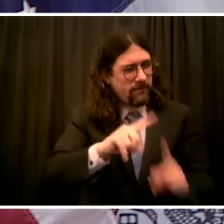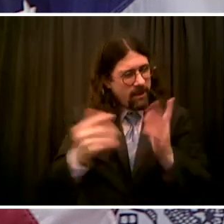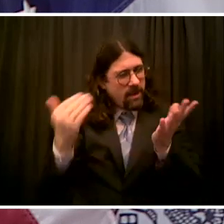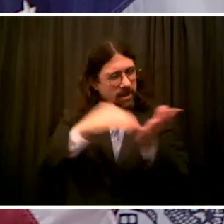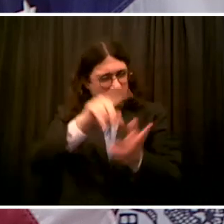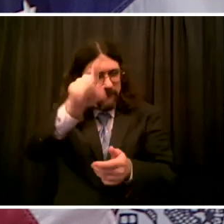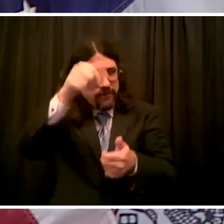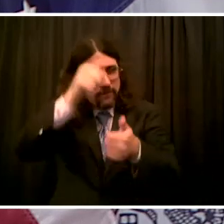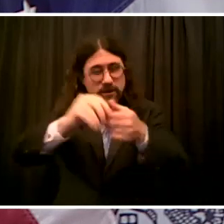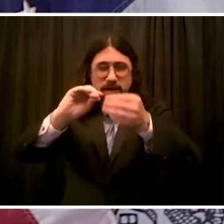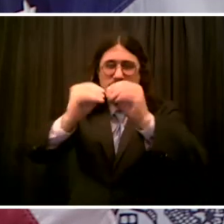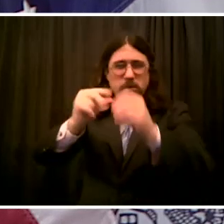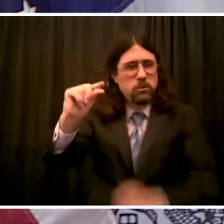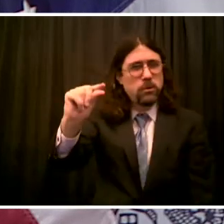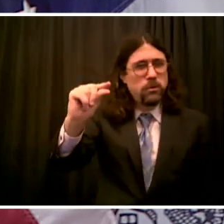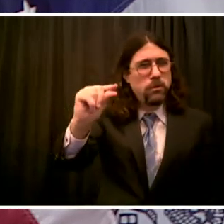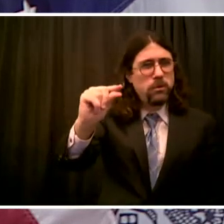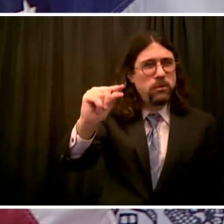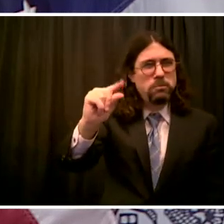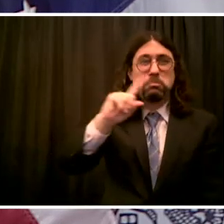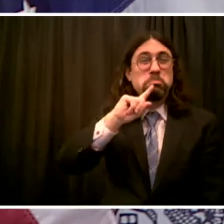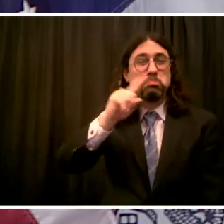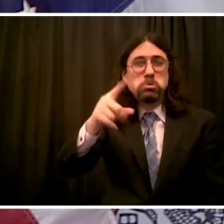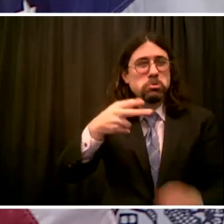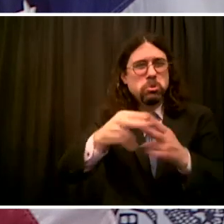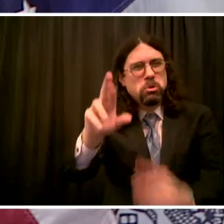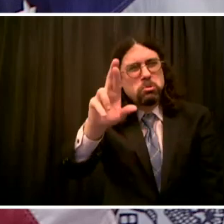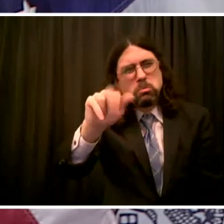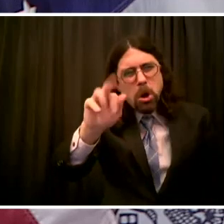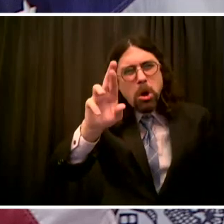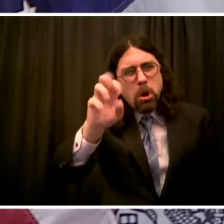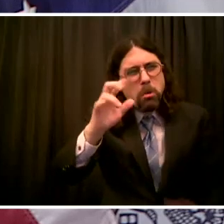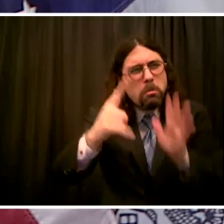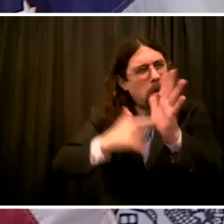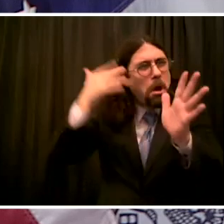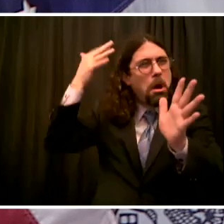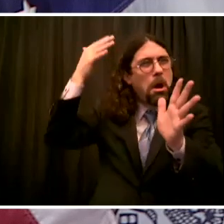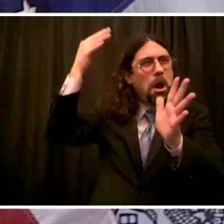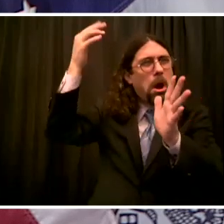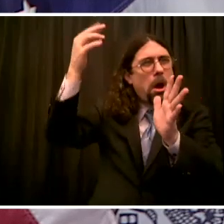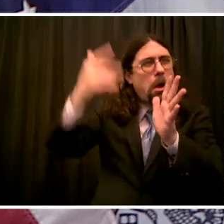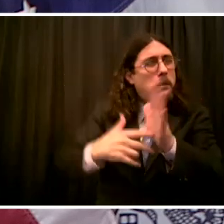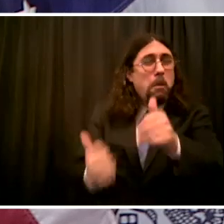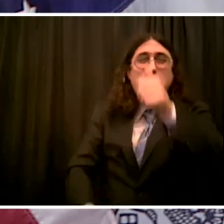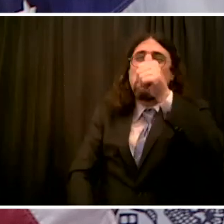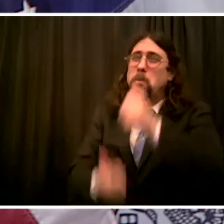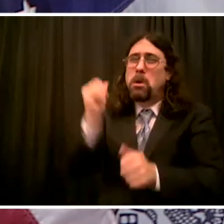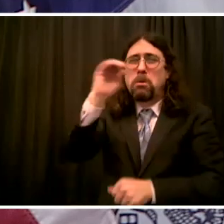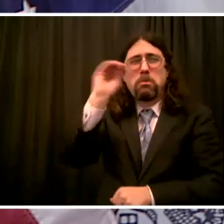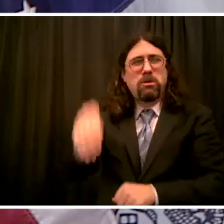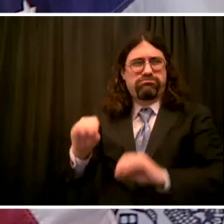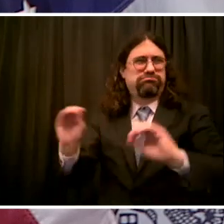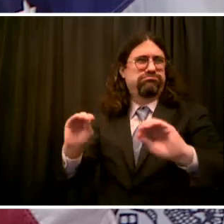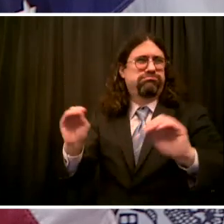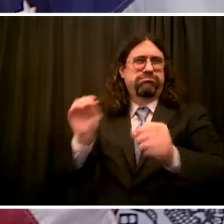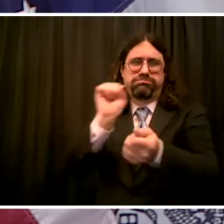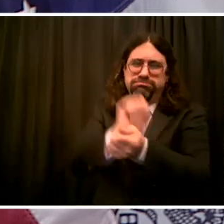THED ETAILS VERY